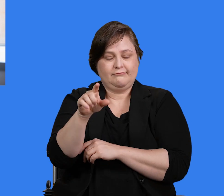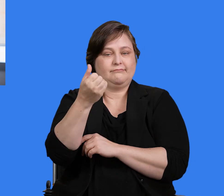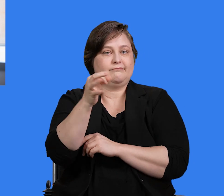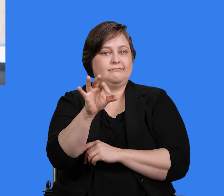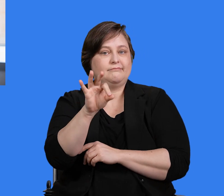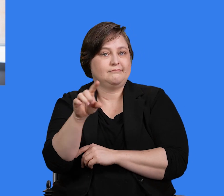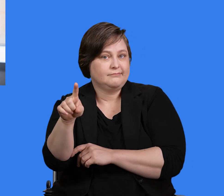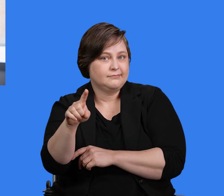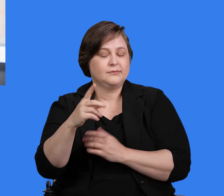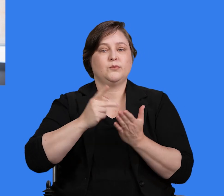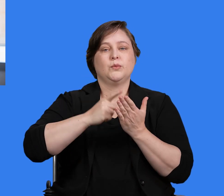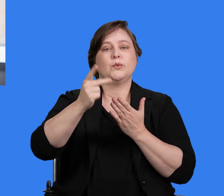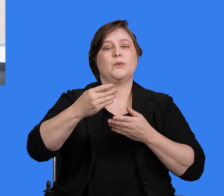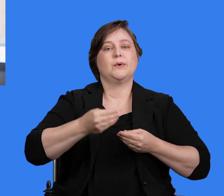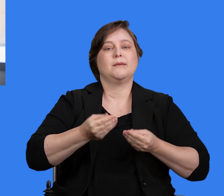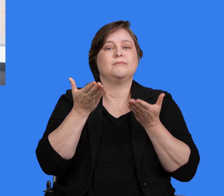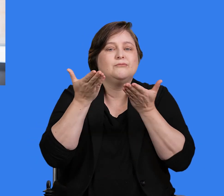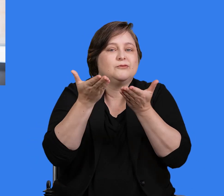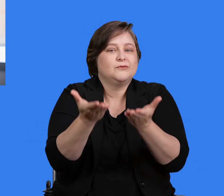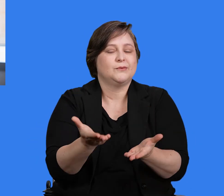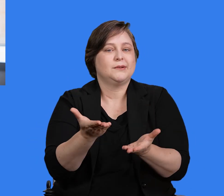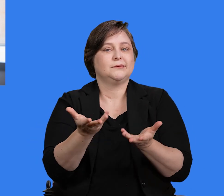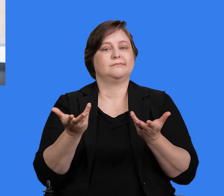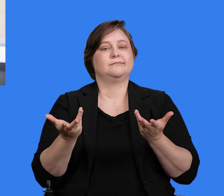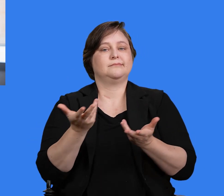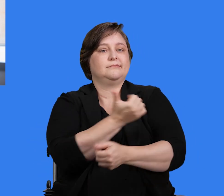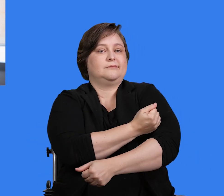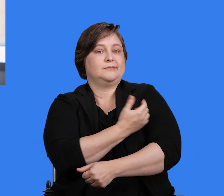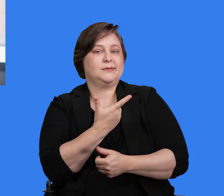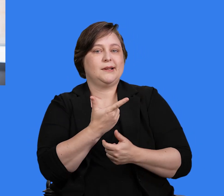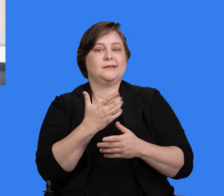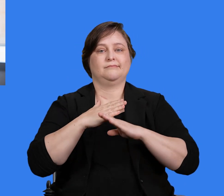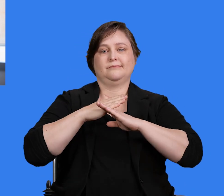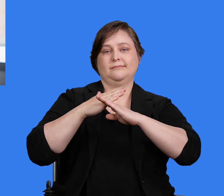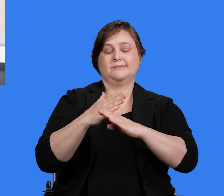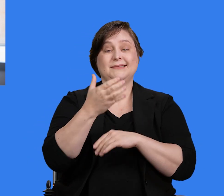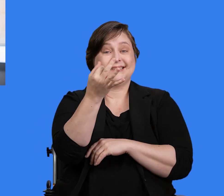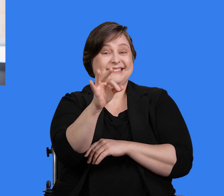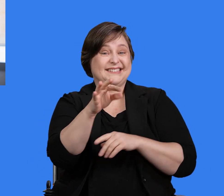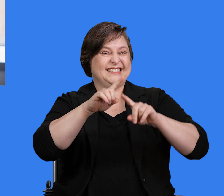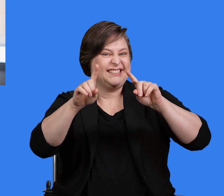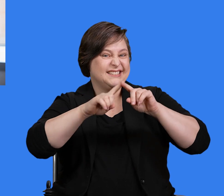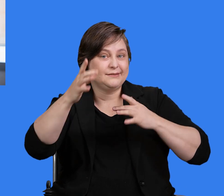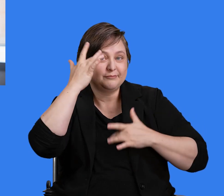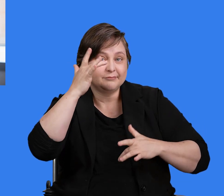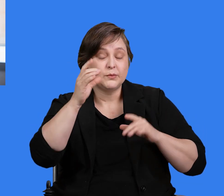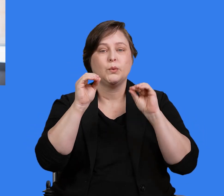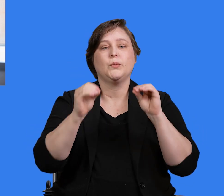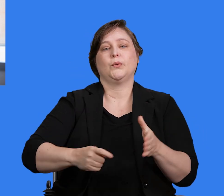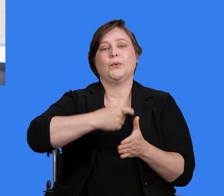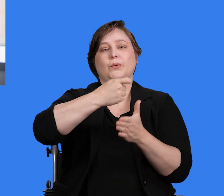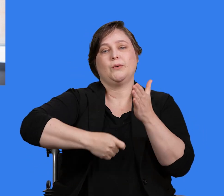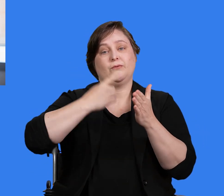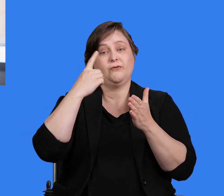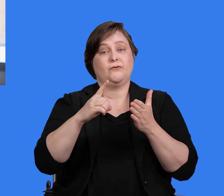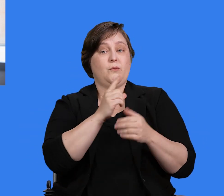The program provides recommended vaccinations against 19 different diseases at no cost to eligible children.